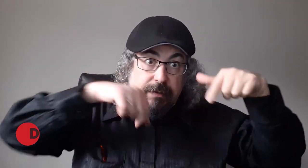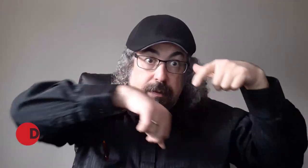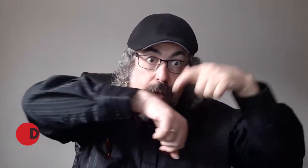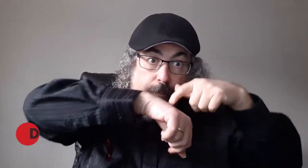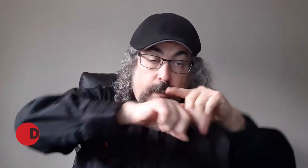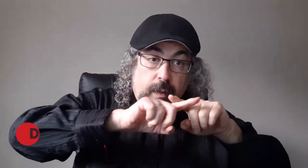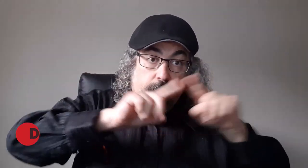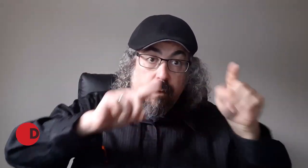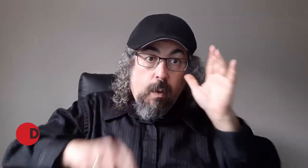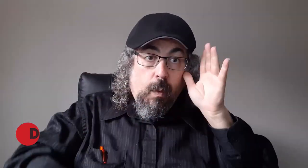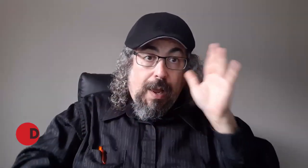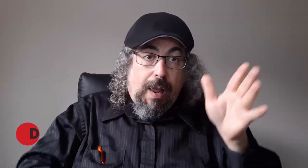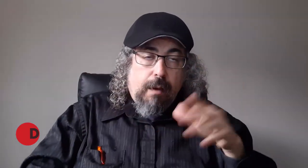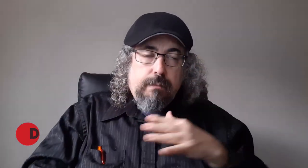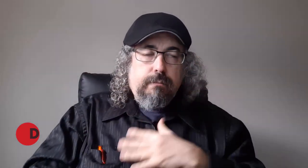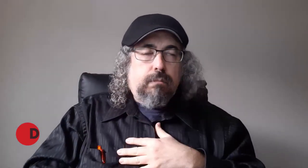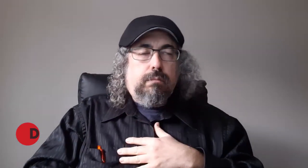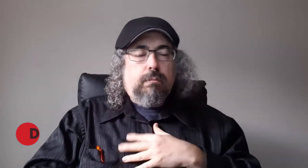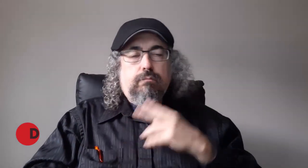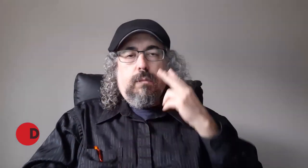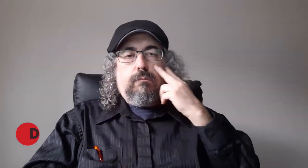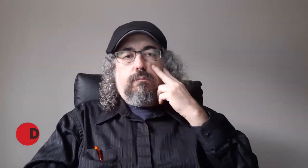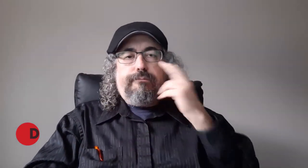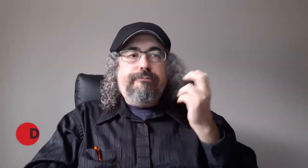Do we expect it to be different this time? Doubtfully.